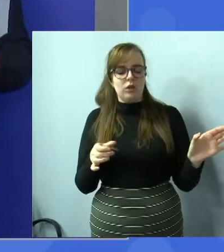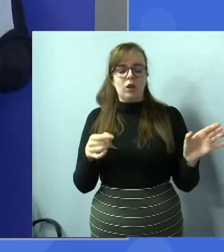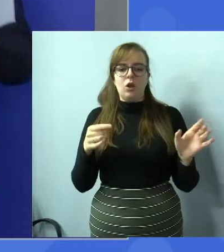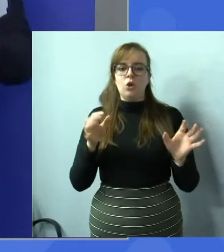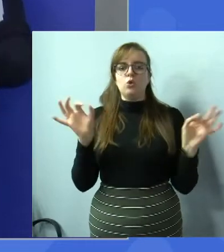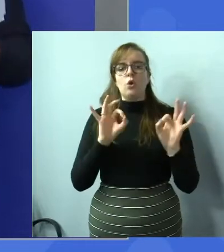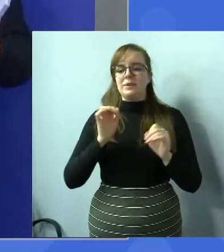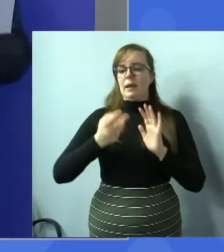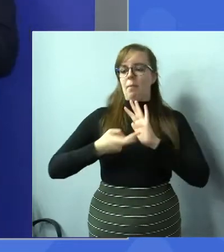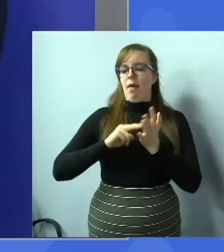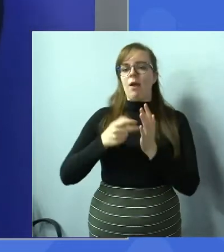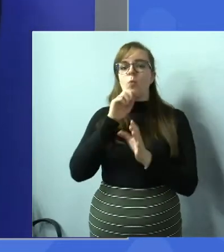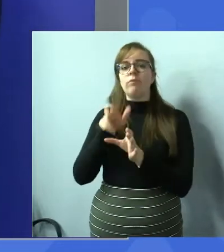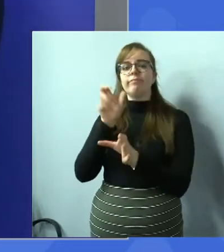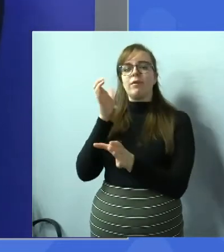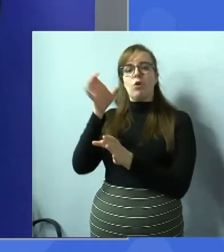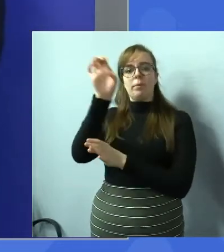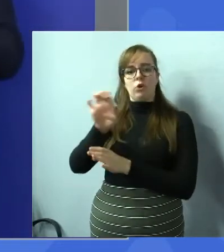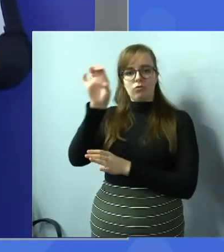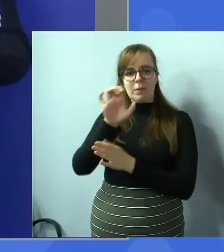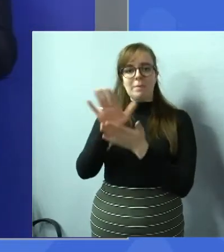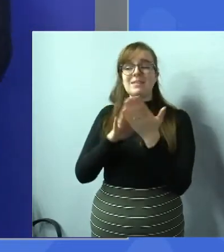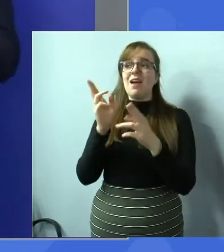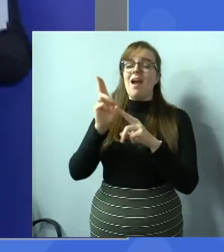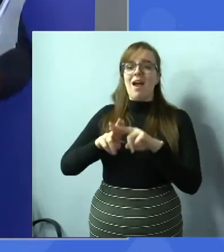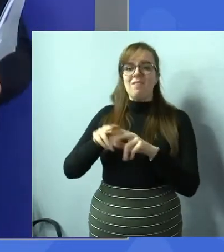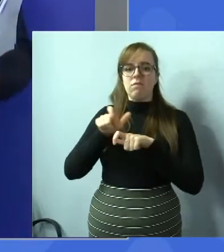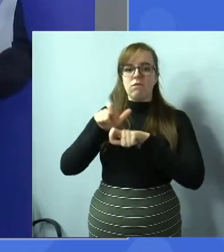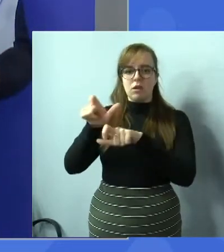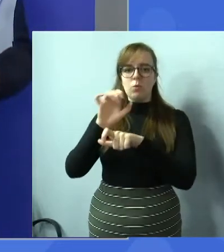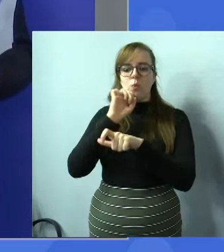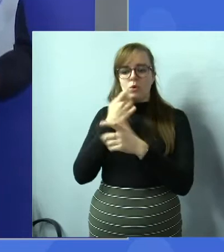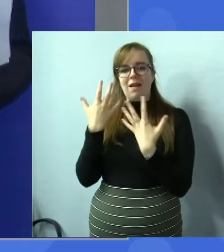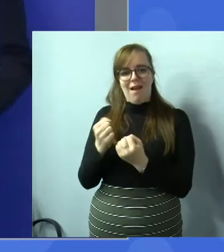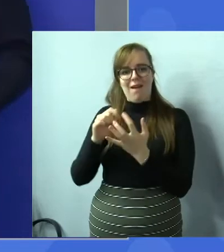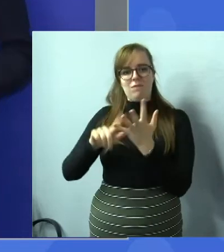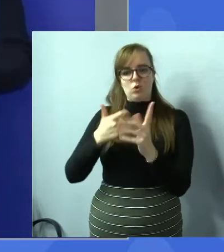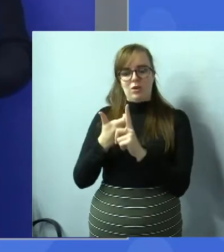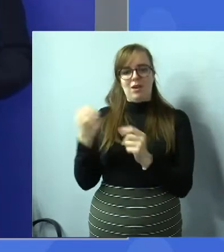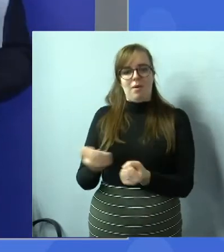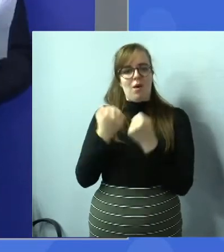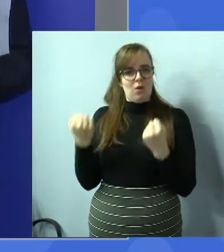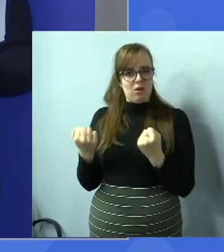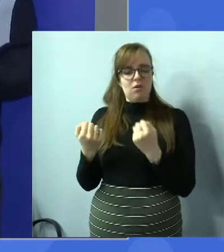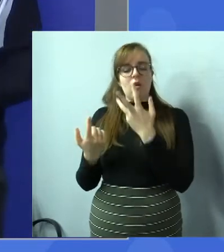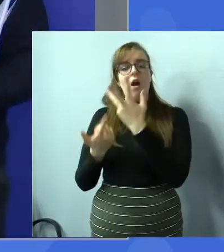we went in the you would've kept these perils because it makes sense to have these things to say the nuclear weight level are that areas iva culture and so